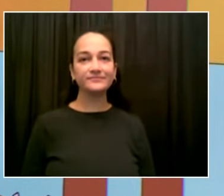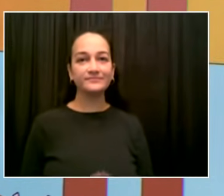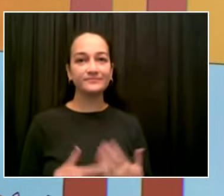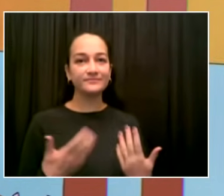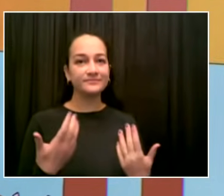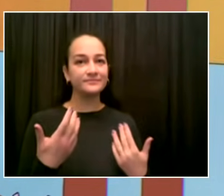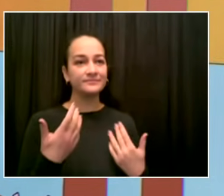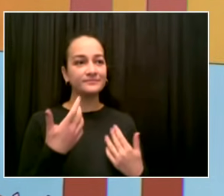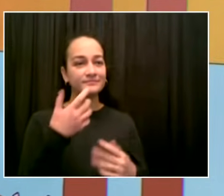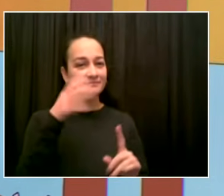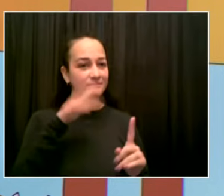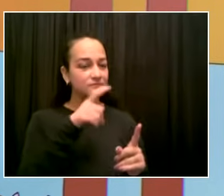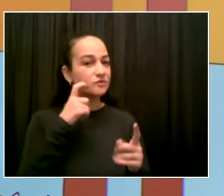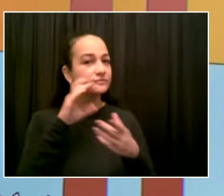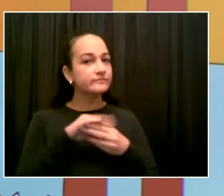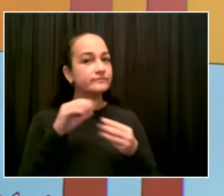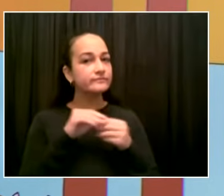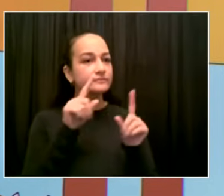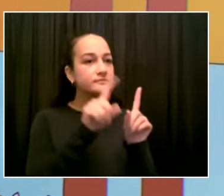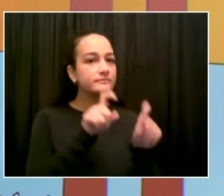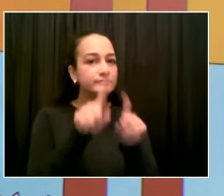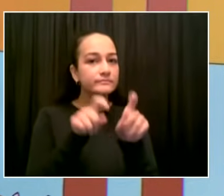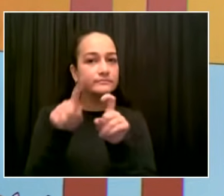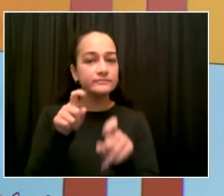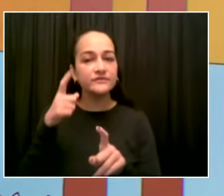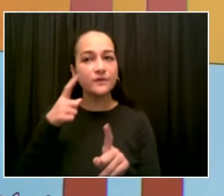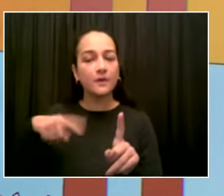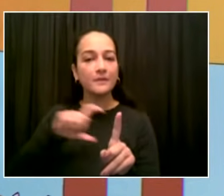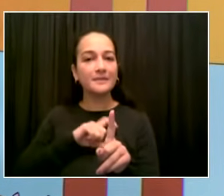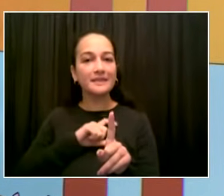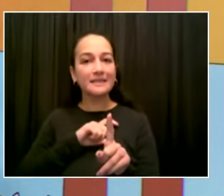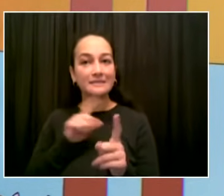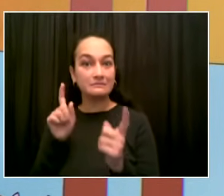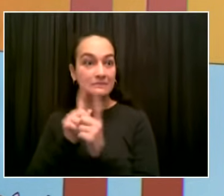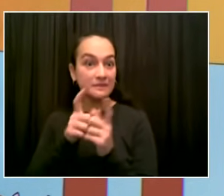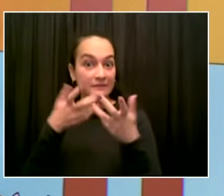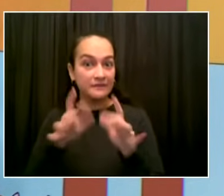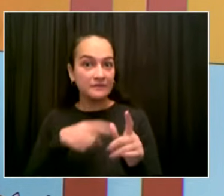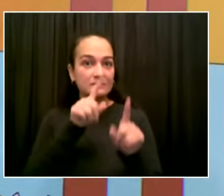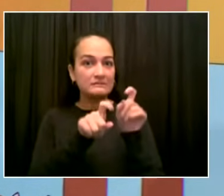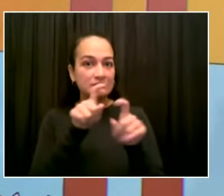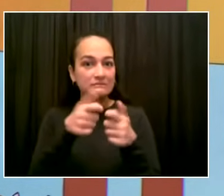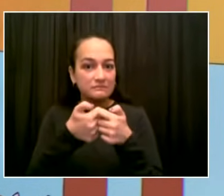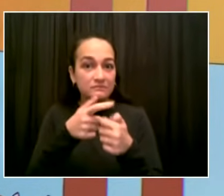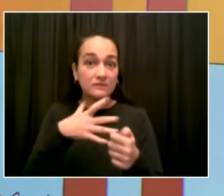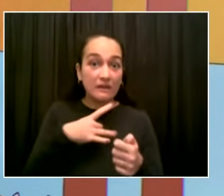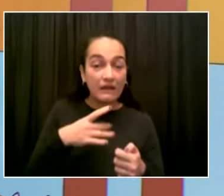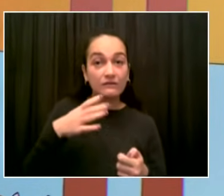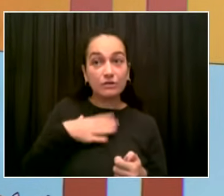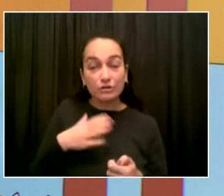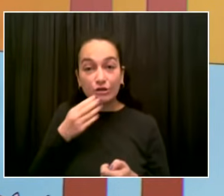THE DIGITAL SURVEY THAT WAS JUST ANNOUNCED WITH THE NYPD. WANTED TO SEE IF THERE IS ANY